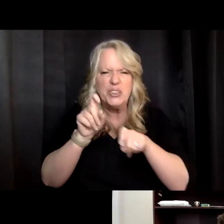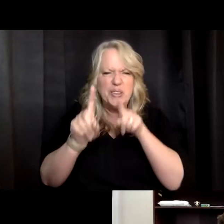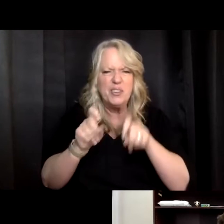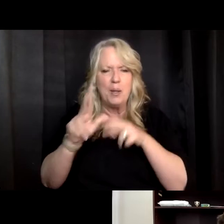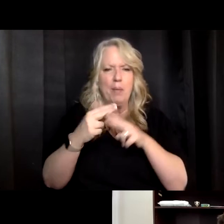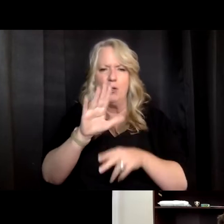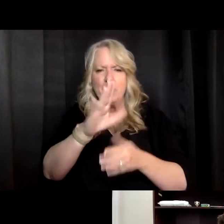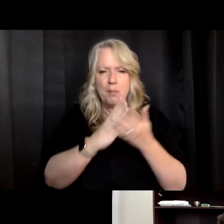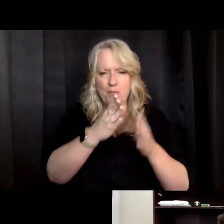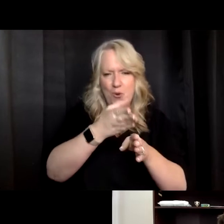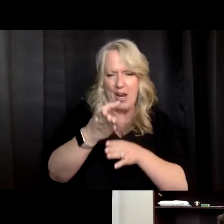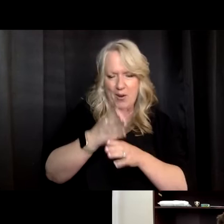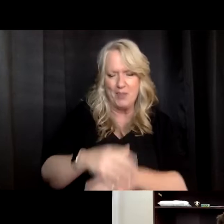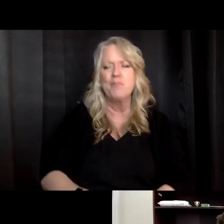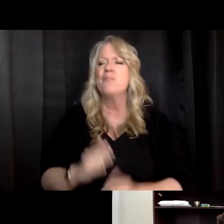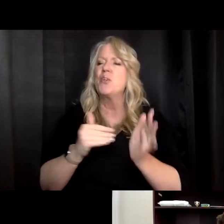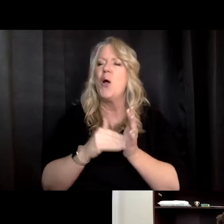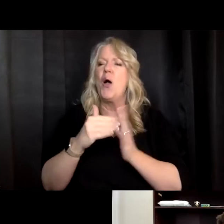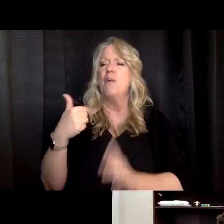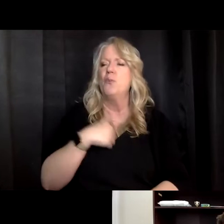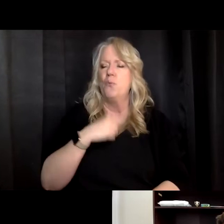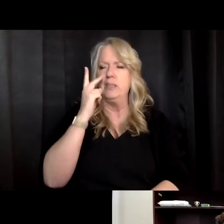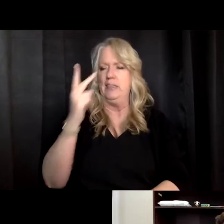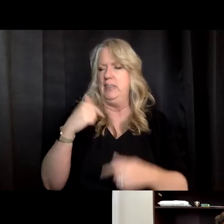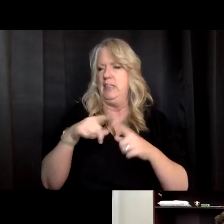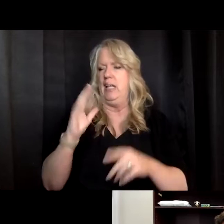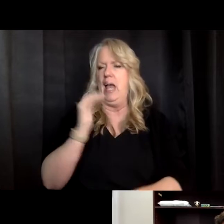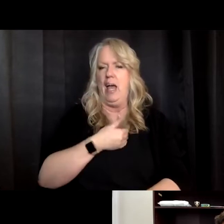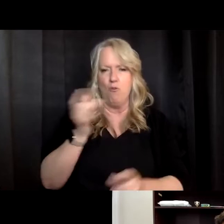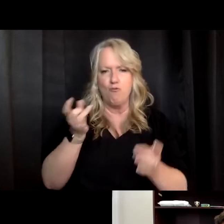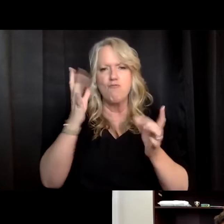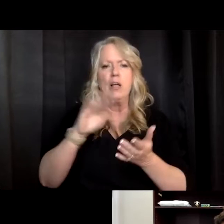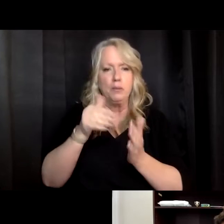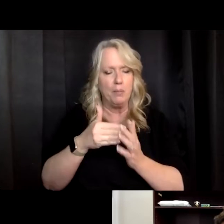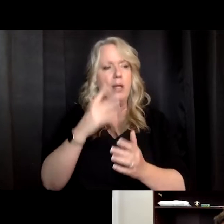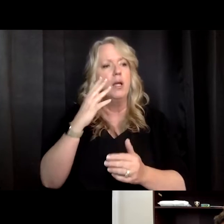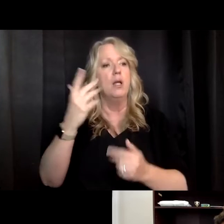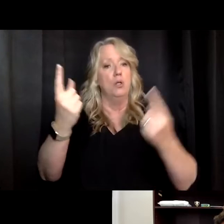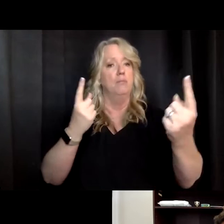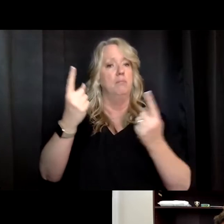. THAT'S THE GENERAL, ROB. I WANT TO TALK SPECIFICS WI YOU, PICK YOUR BRAIN IN EXPERTISEN SOME OF THE AREAS